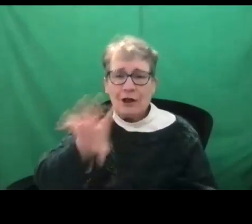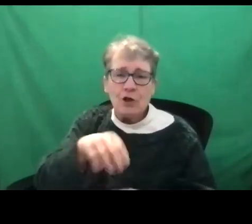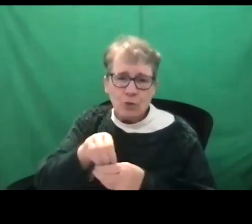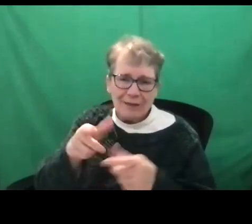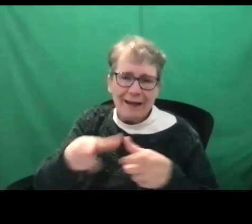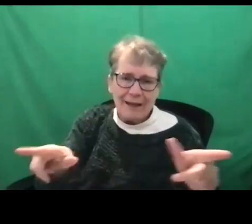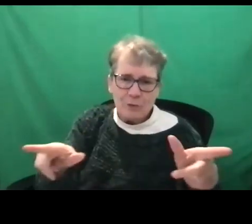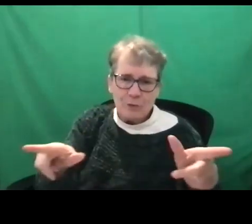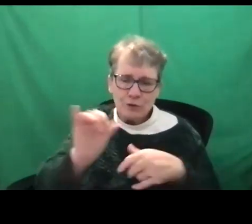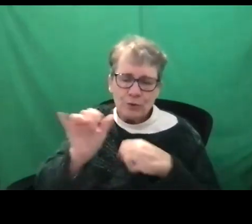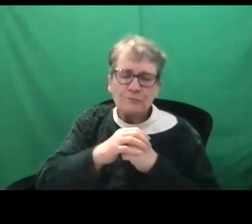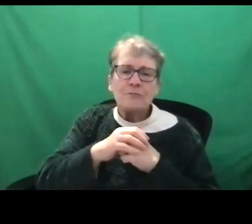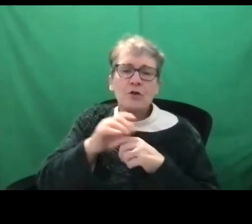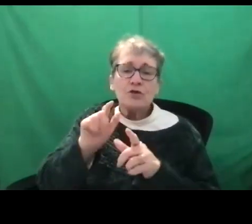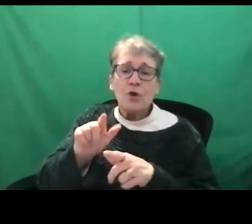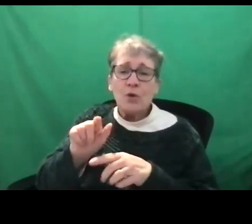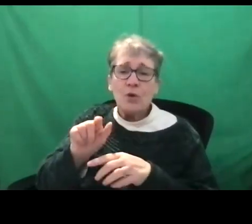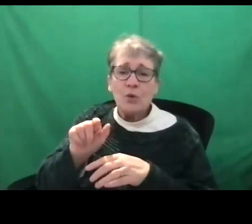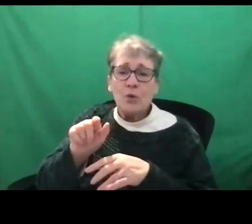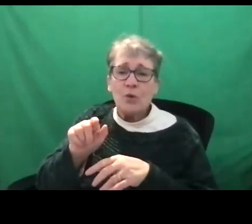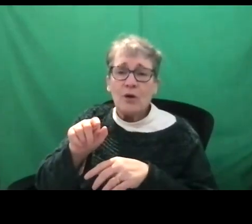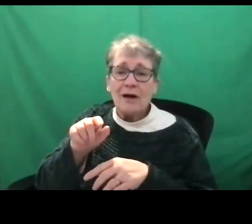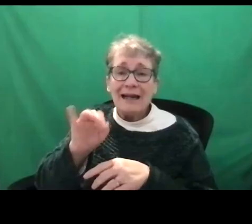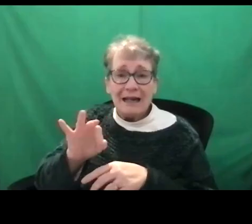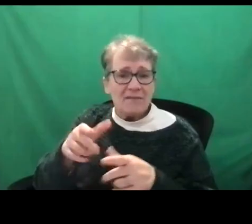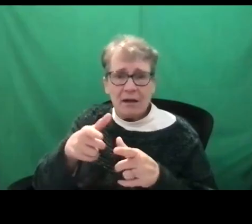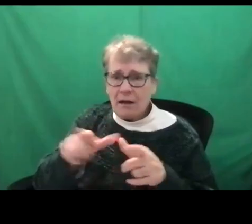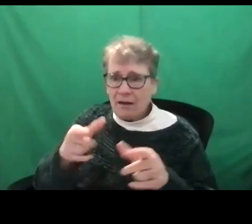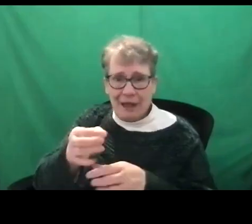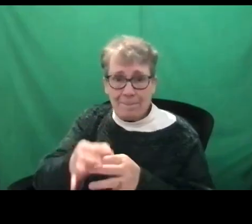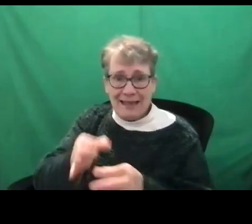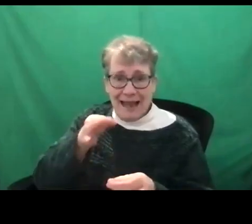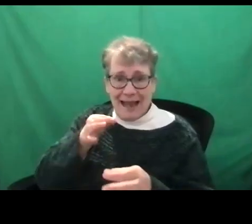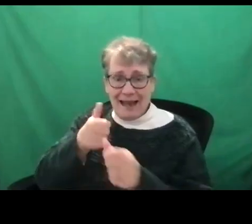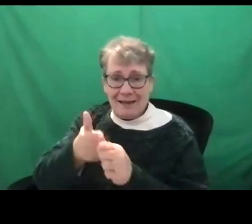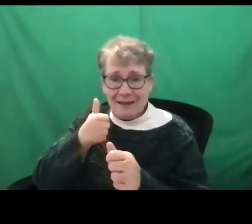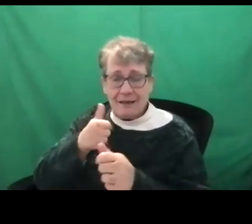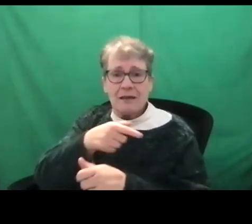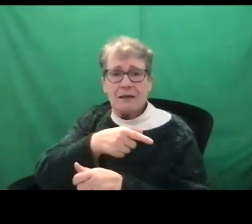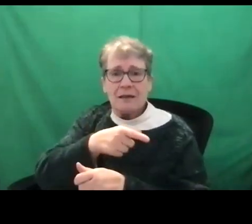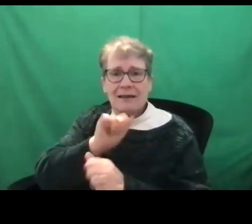to see where they're at in their, um... you know, milestones of development as well as their language, as well.